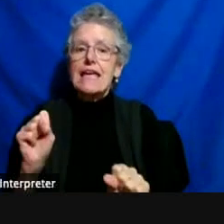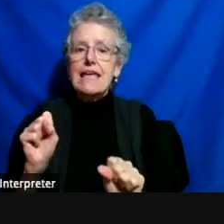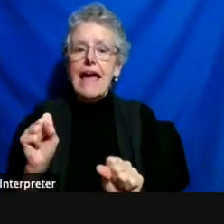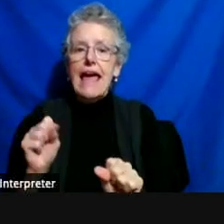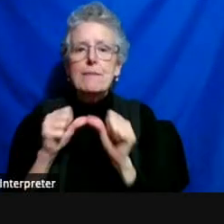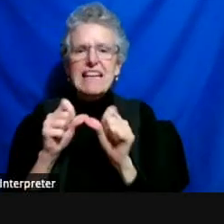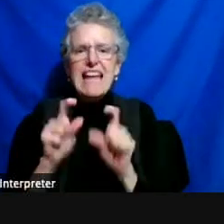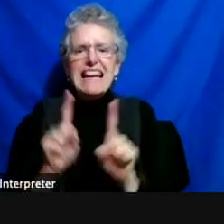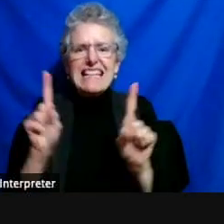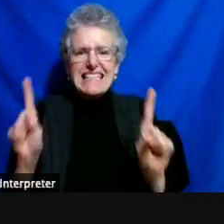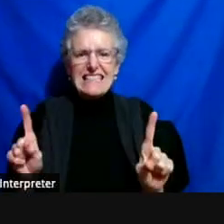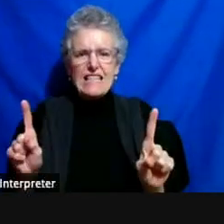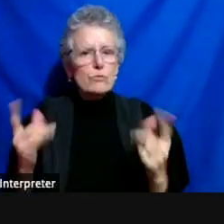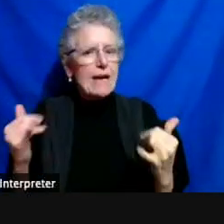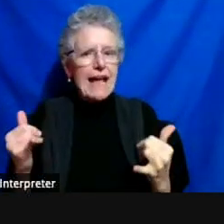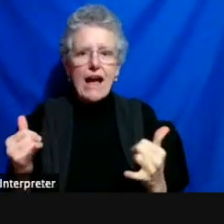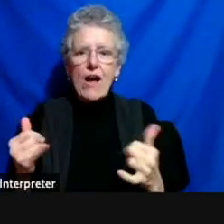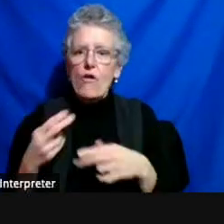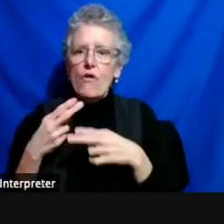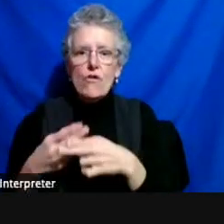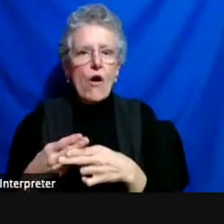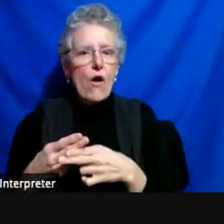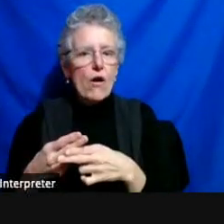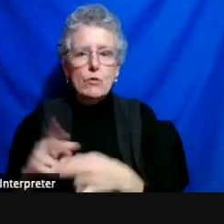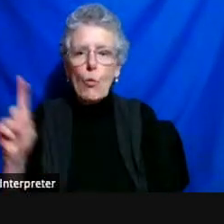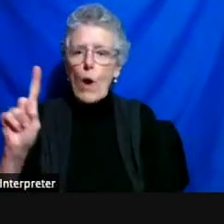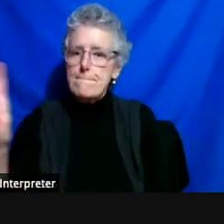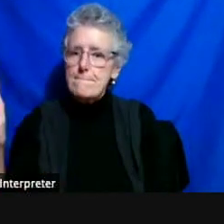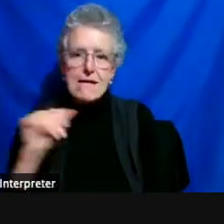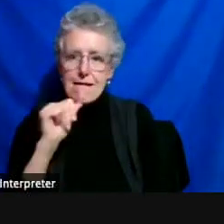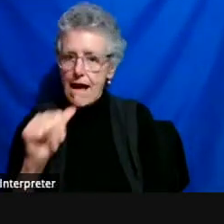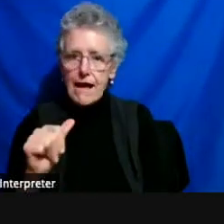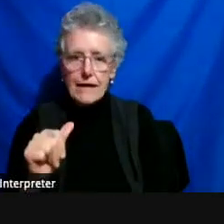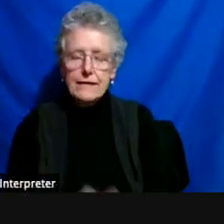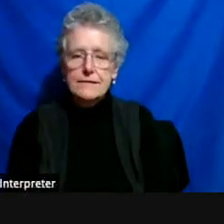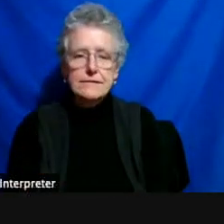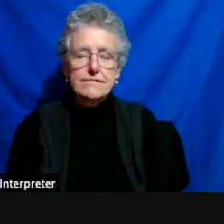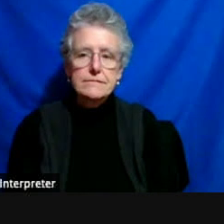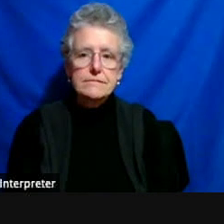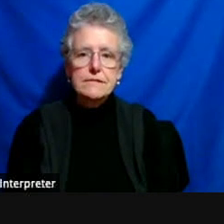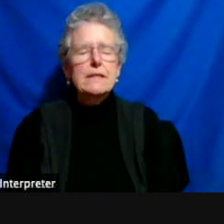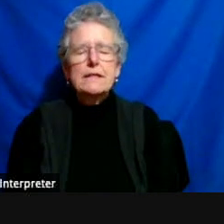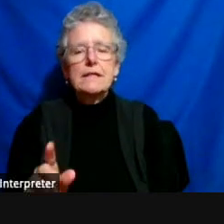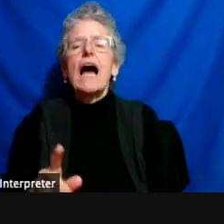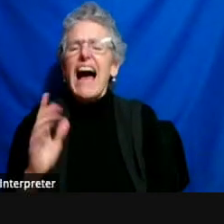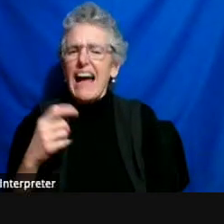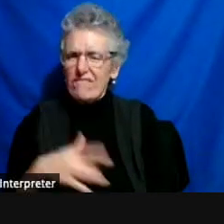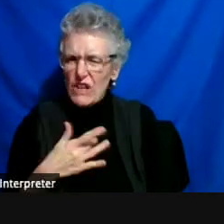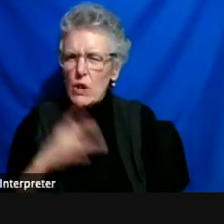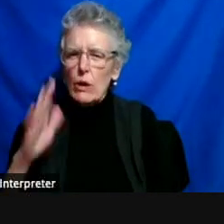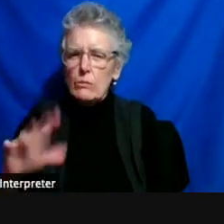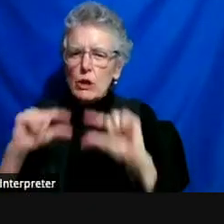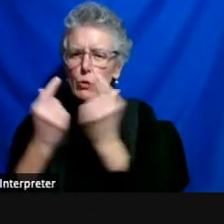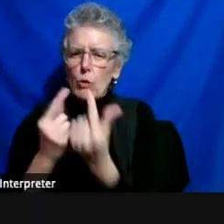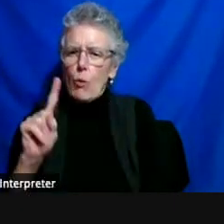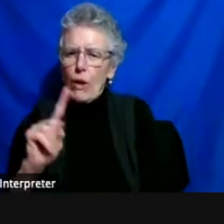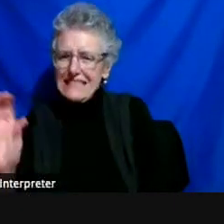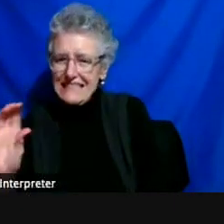right now they're not considered in 1BC, yeah. Great, and again, I think a lot of this